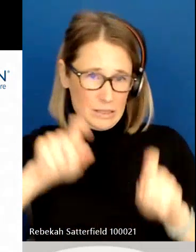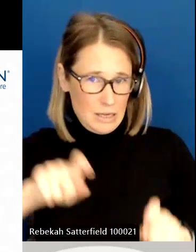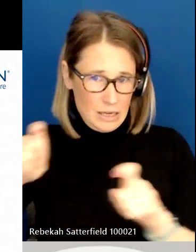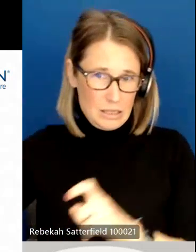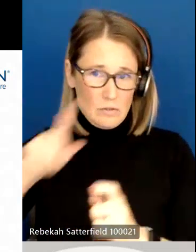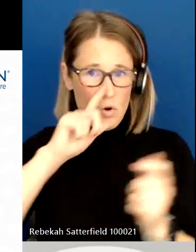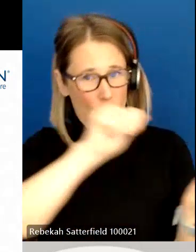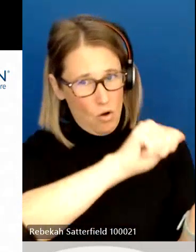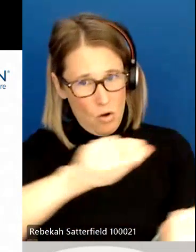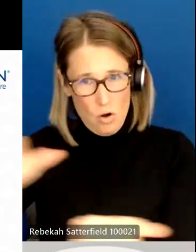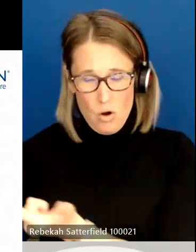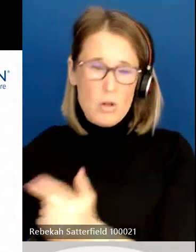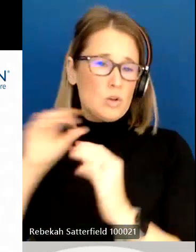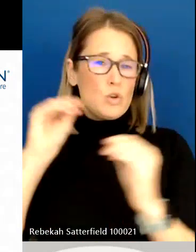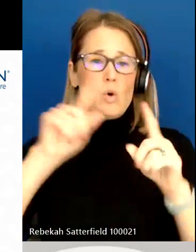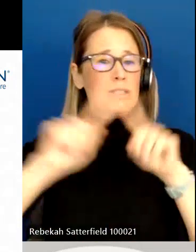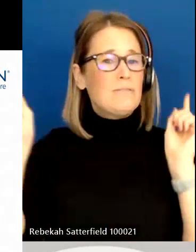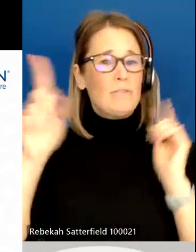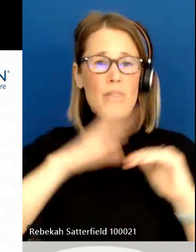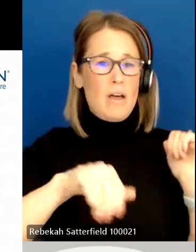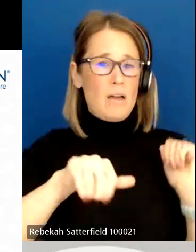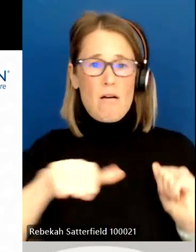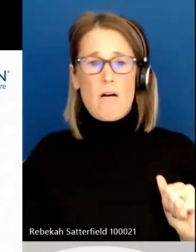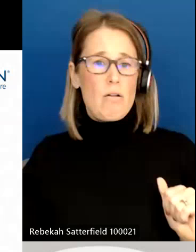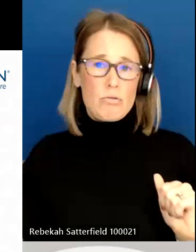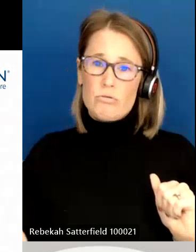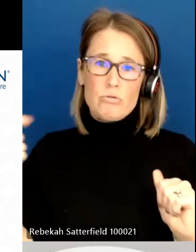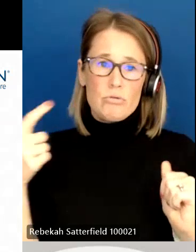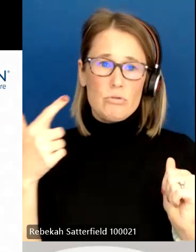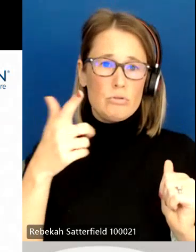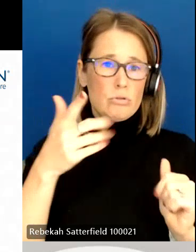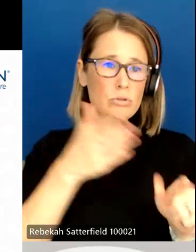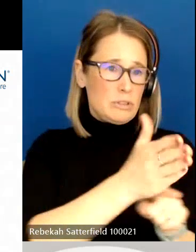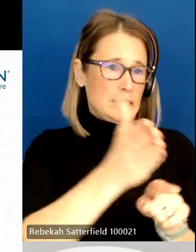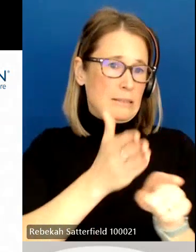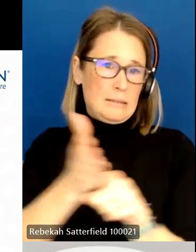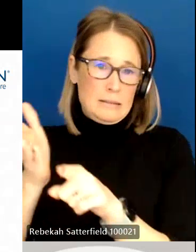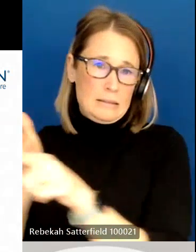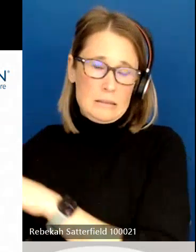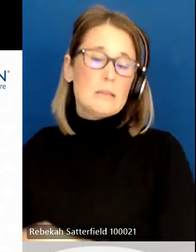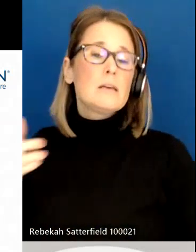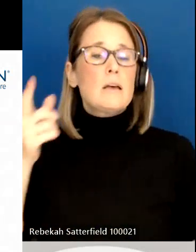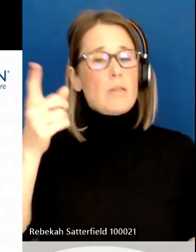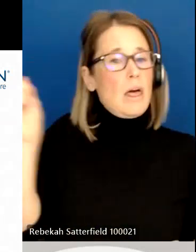no different than you have to from other um uh disciplines they will ask to see it and they